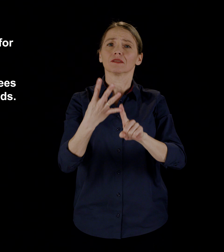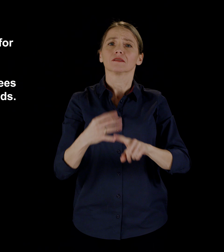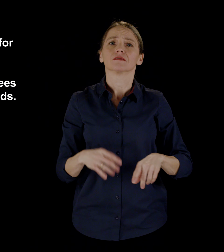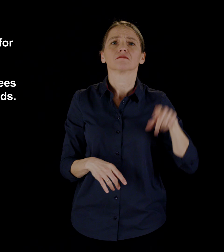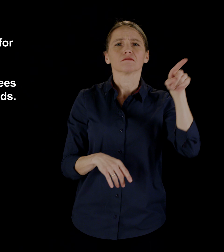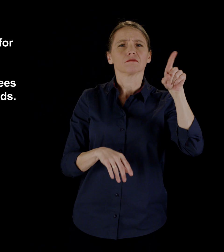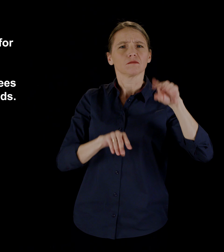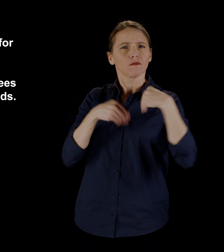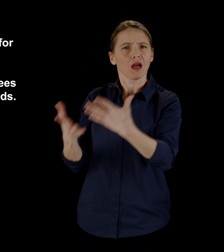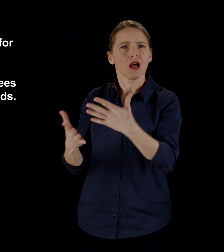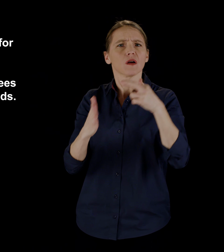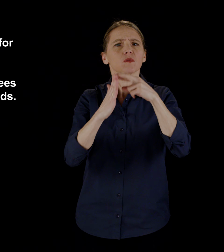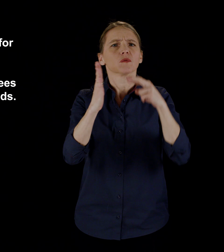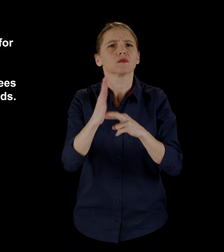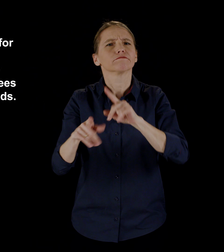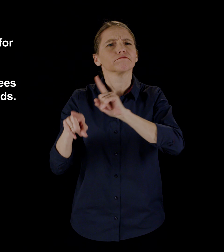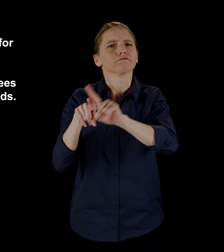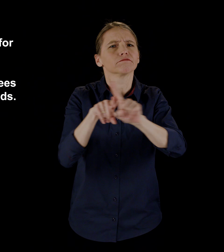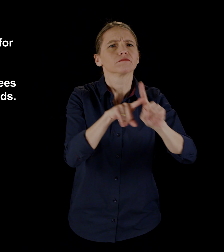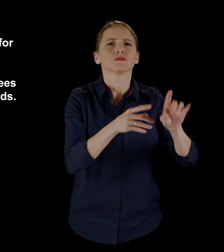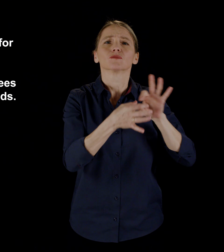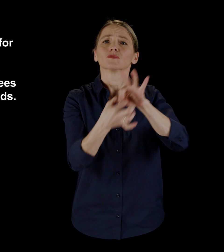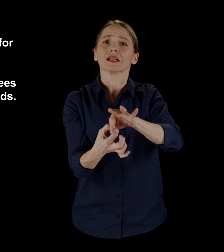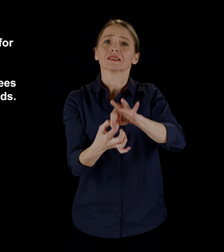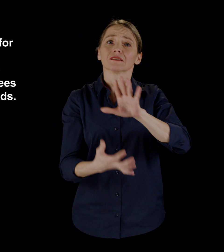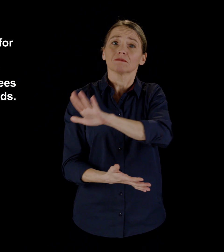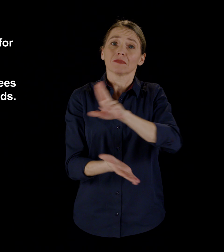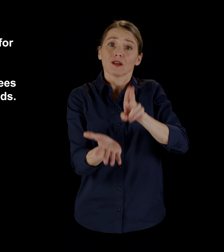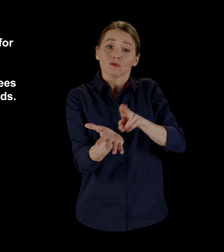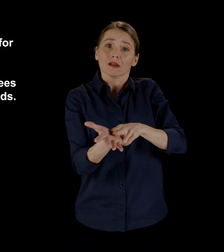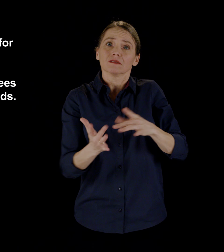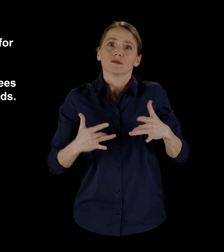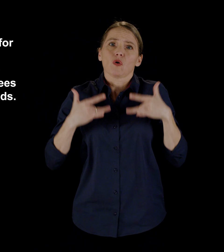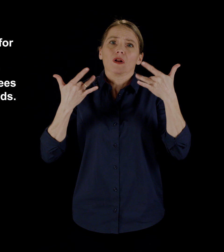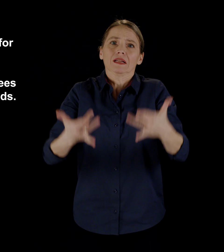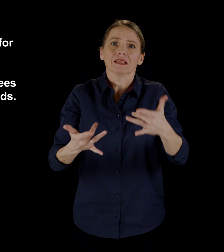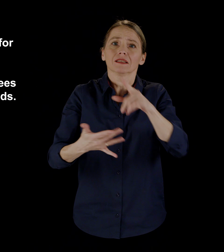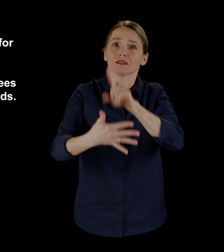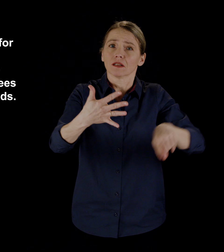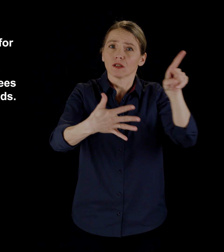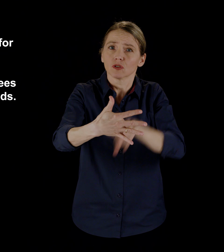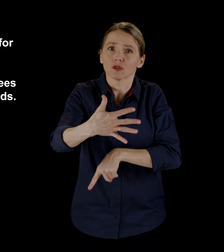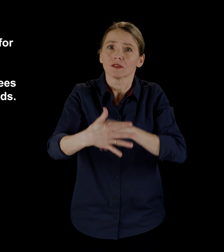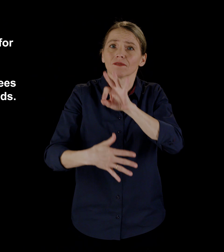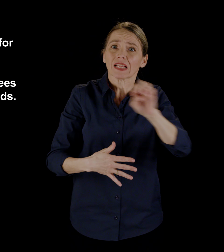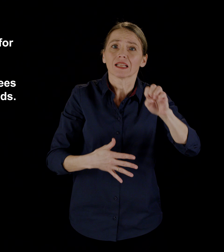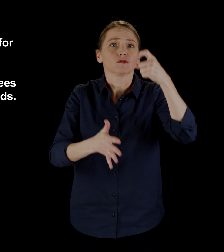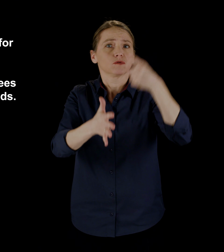4. It provides for rules around contract early cancellation fees and trial periods.